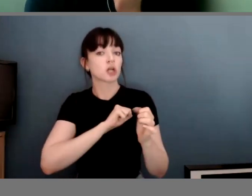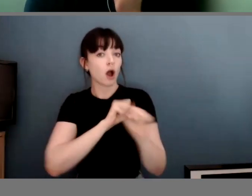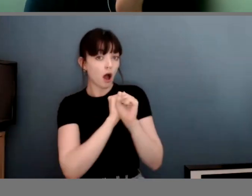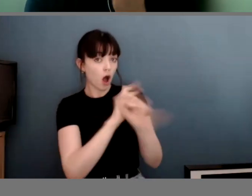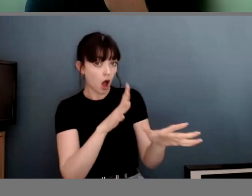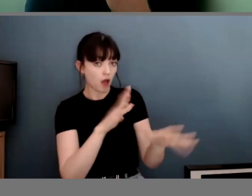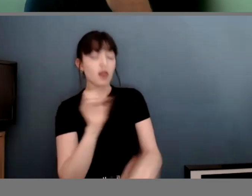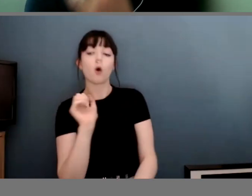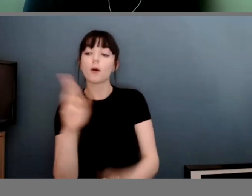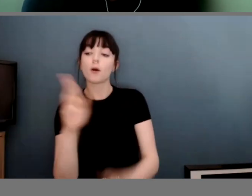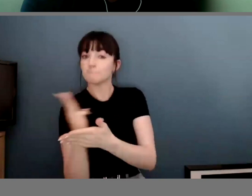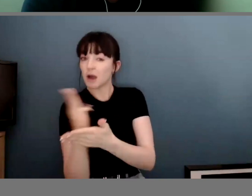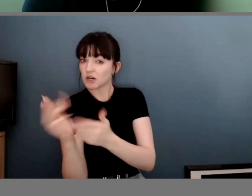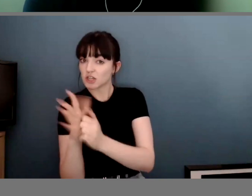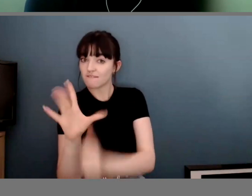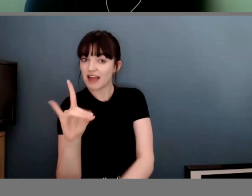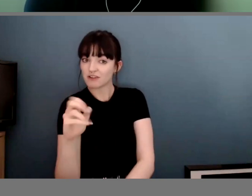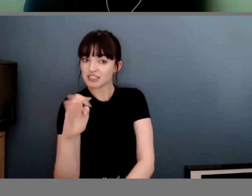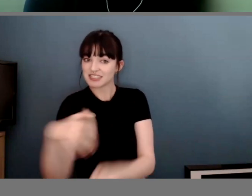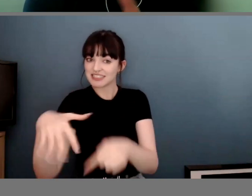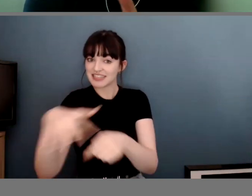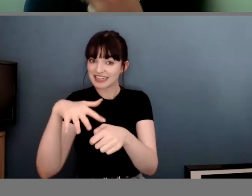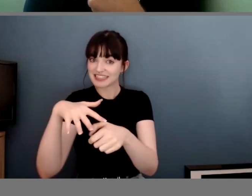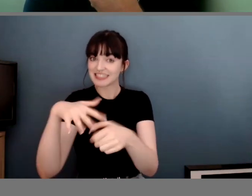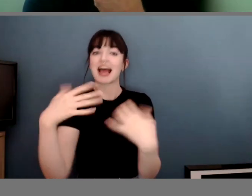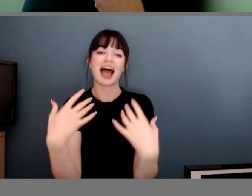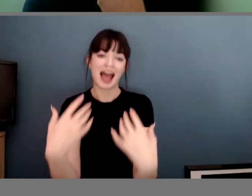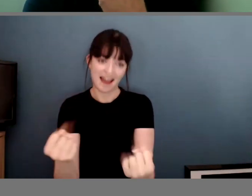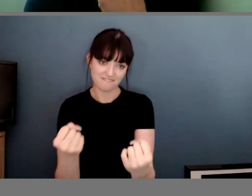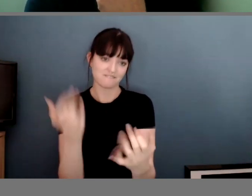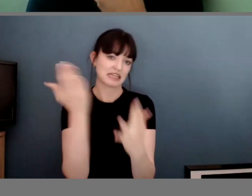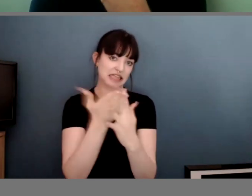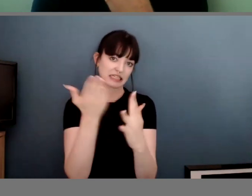or control to which the public has access is accessible to persons with disabilities and have